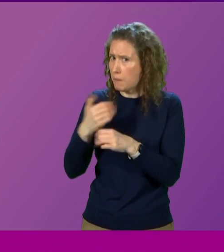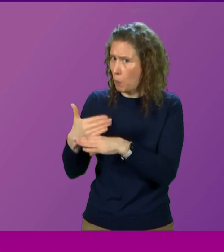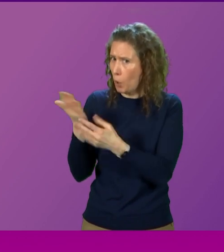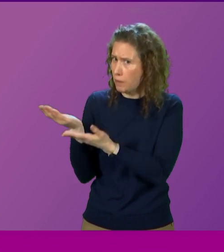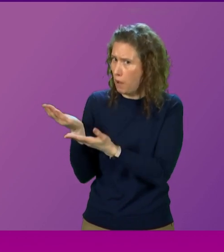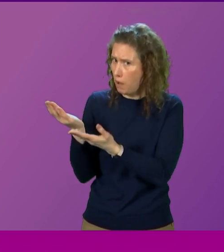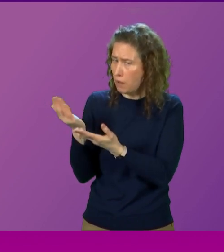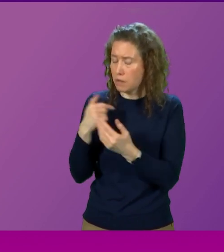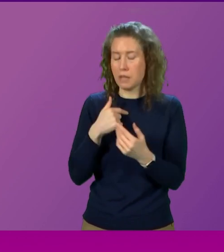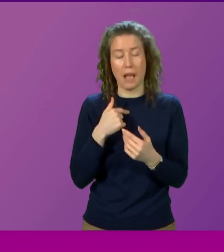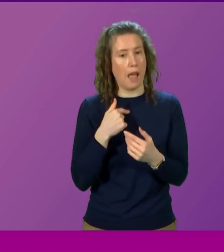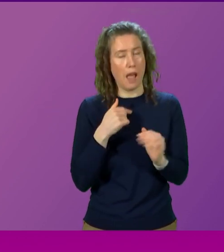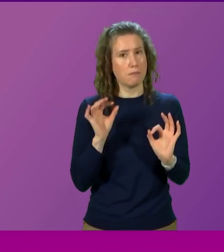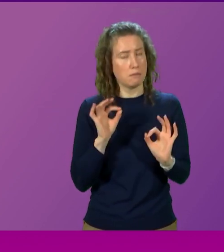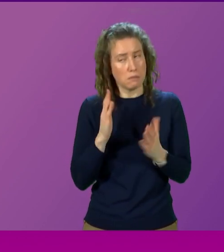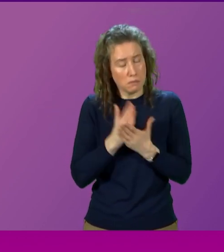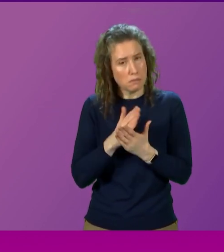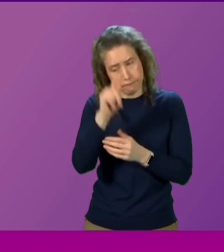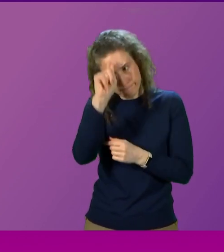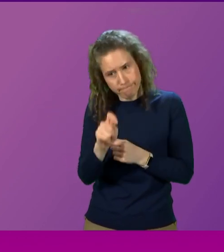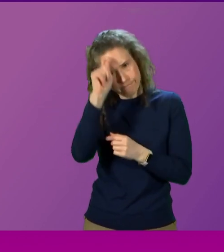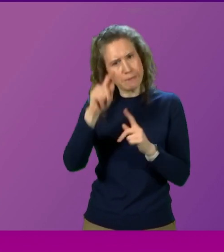I have nothing but admiration for our teaching profession.